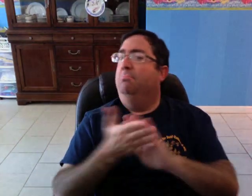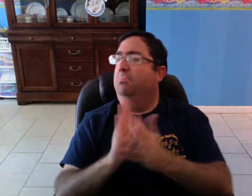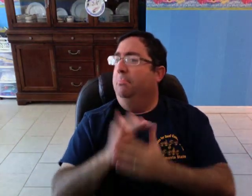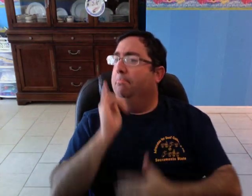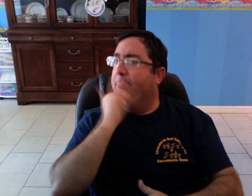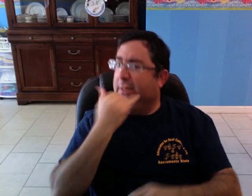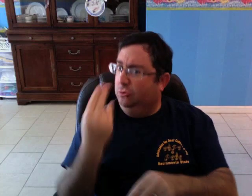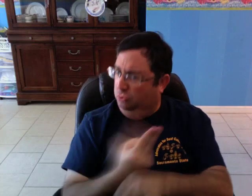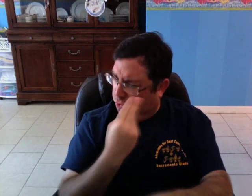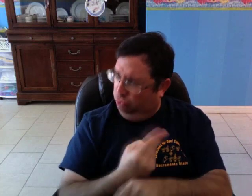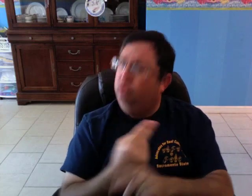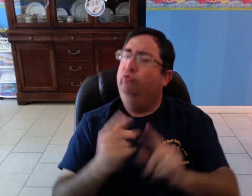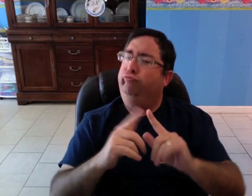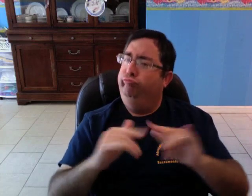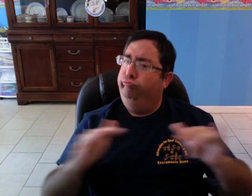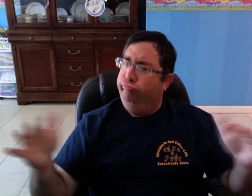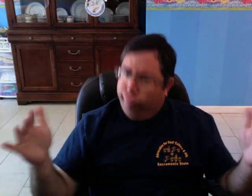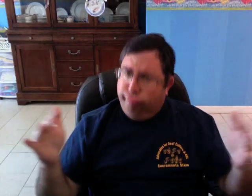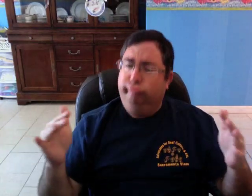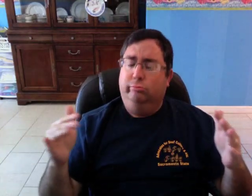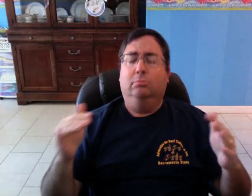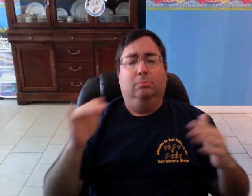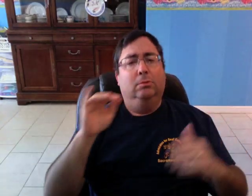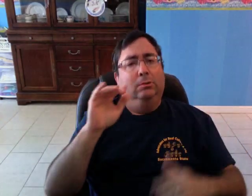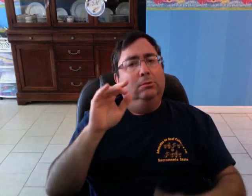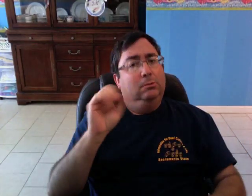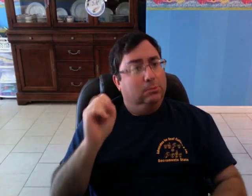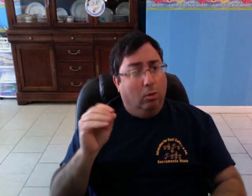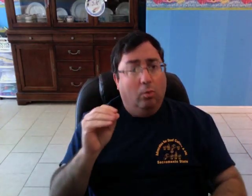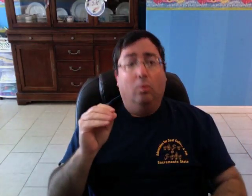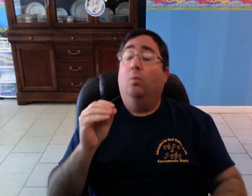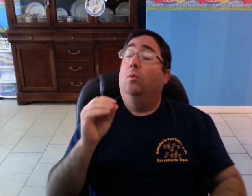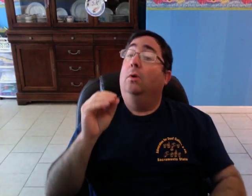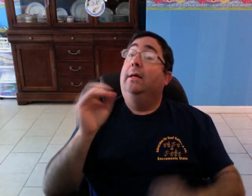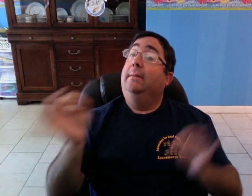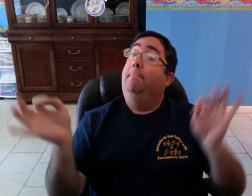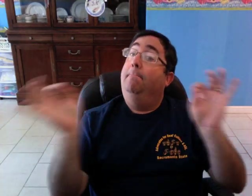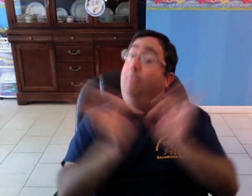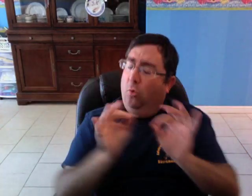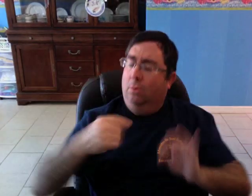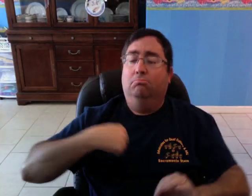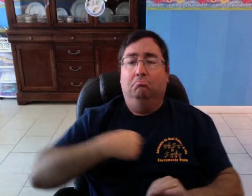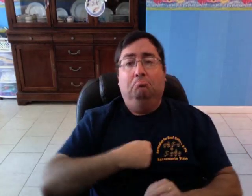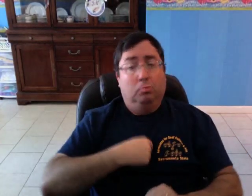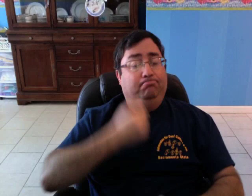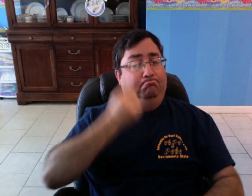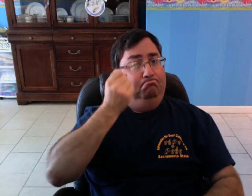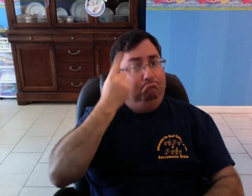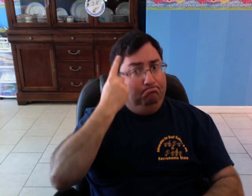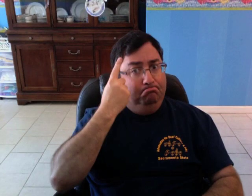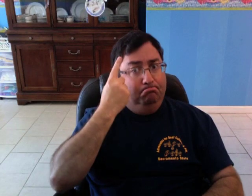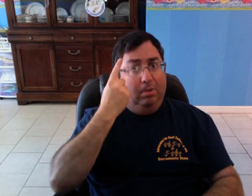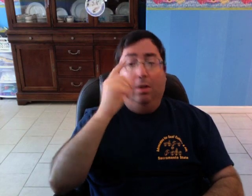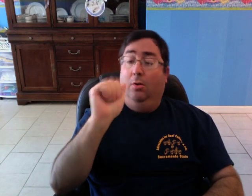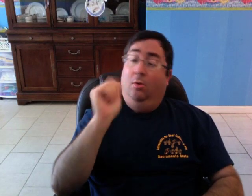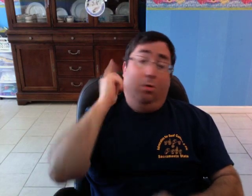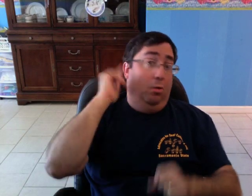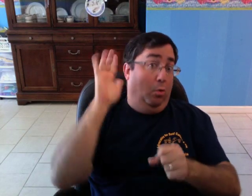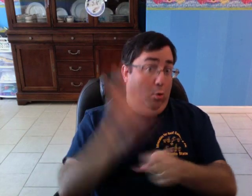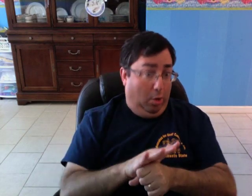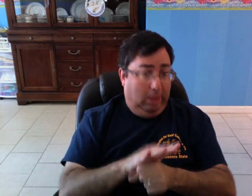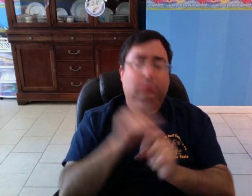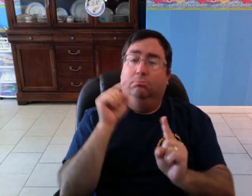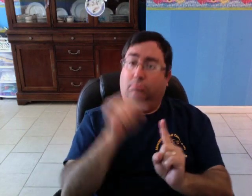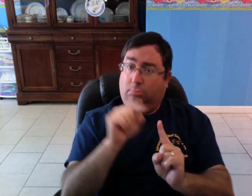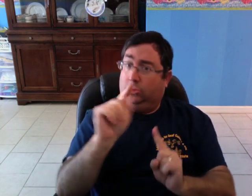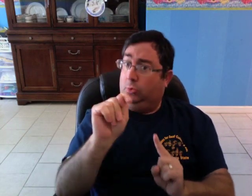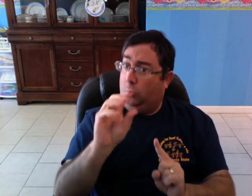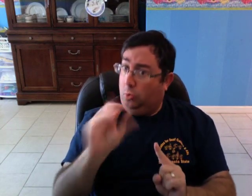So, it's important that we recognize audism as a "tool",